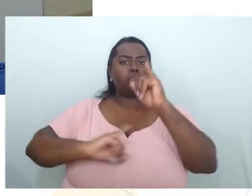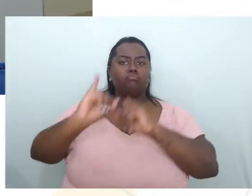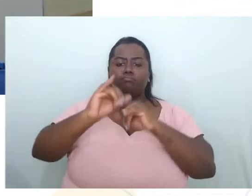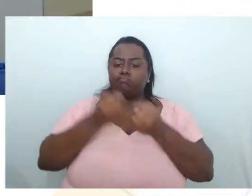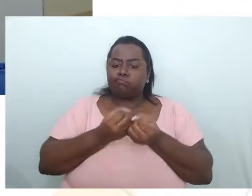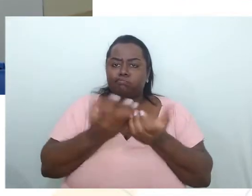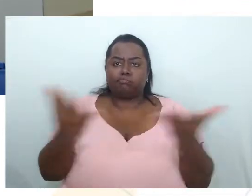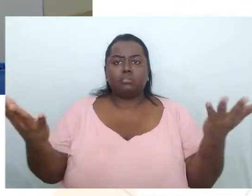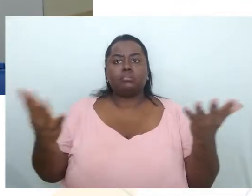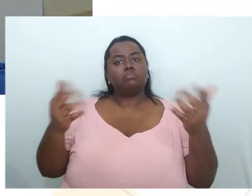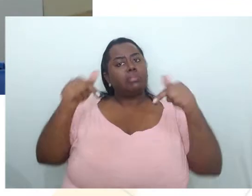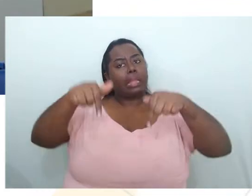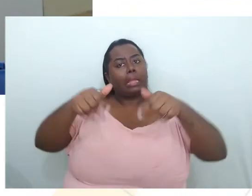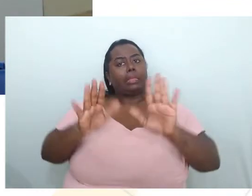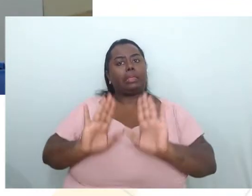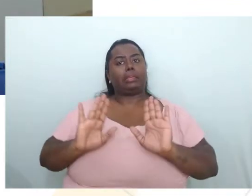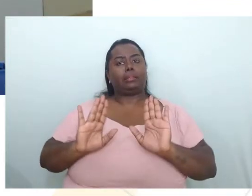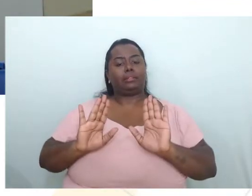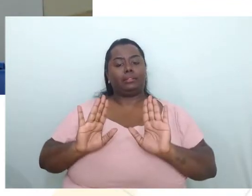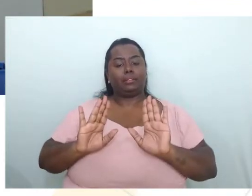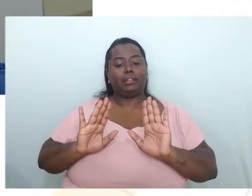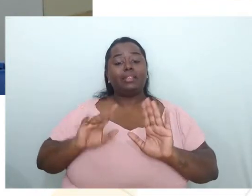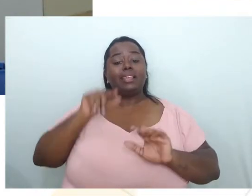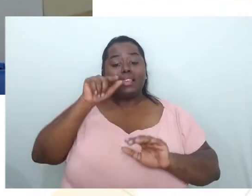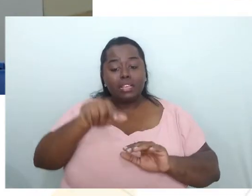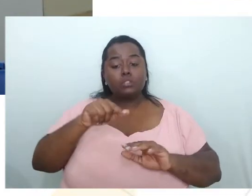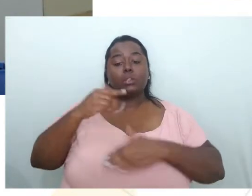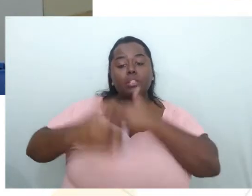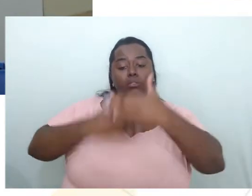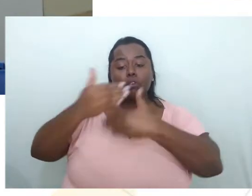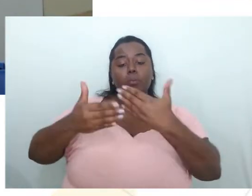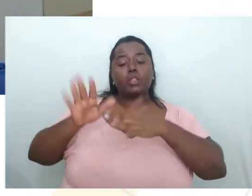this was developed at a time when, this content for this course was developed at